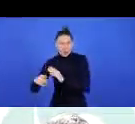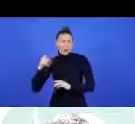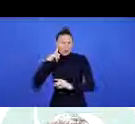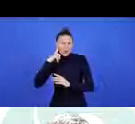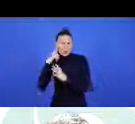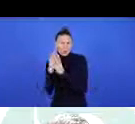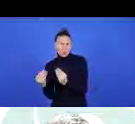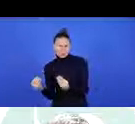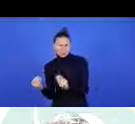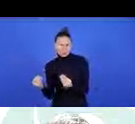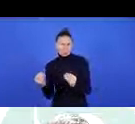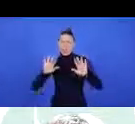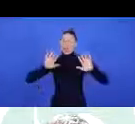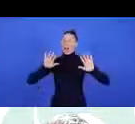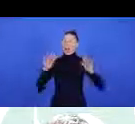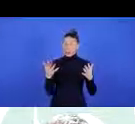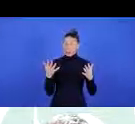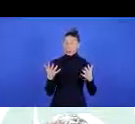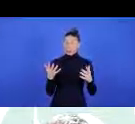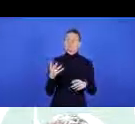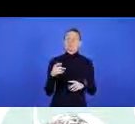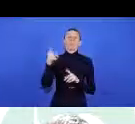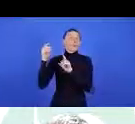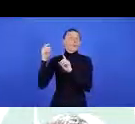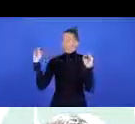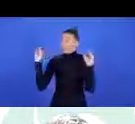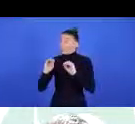profound hearing loss. Severe to profound hearing loss